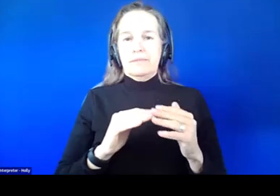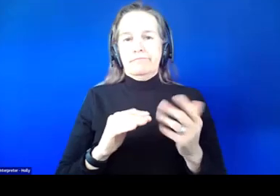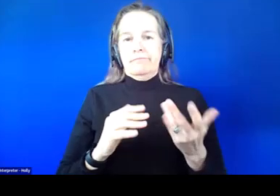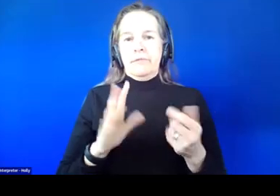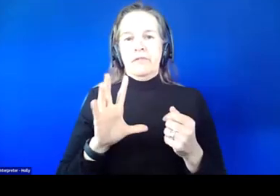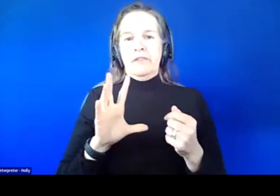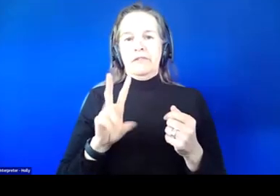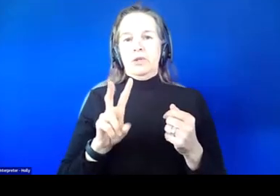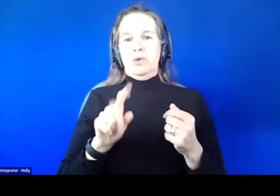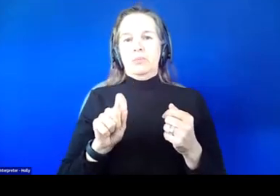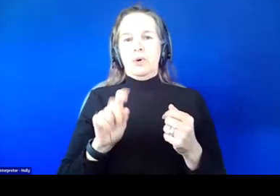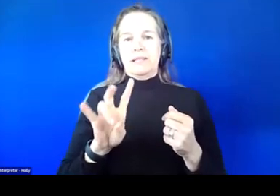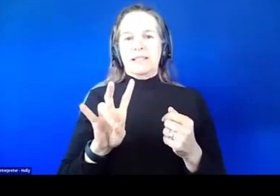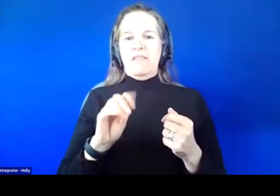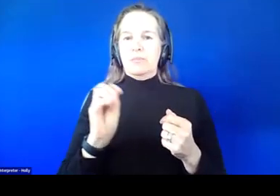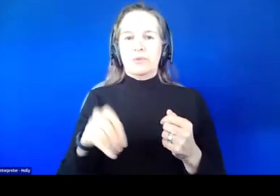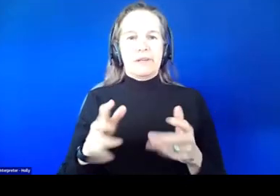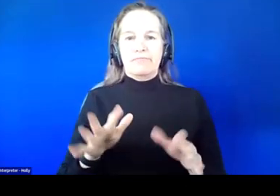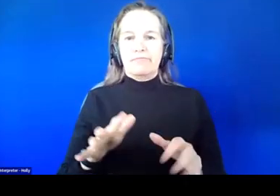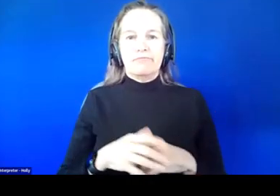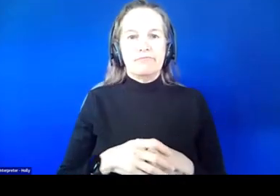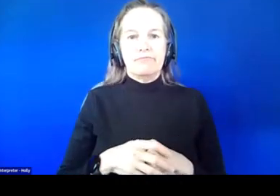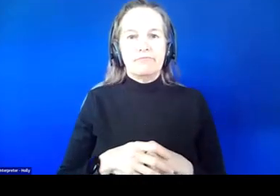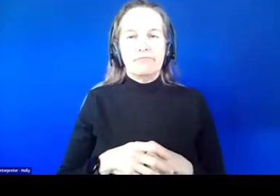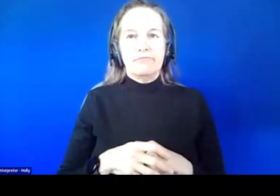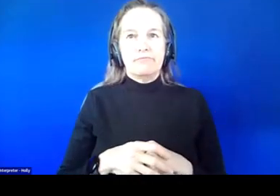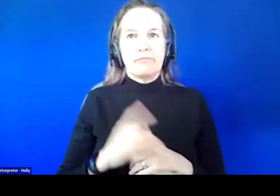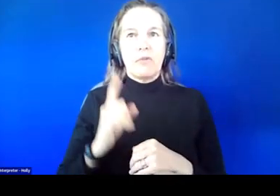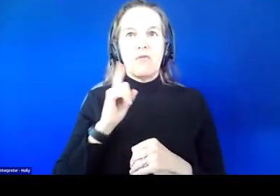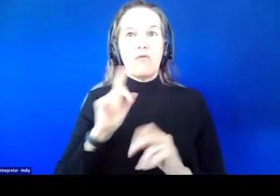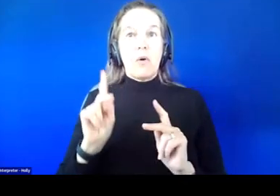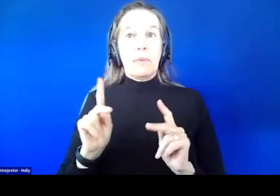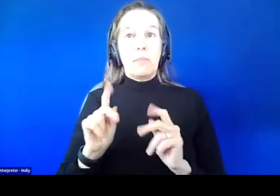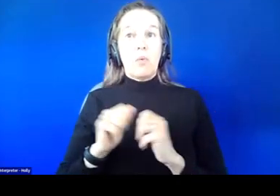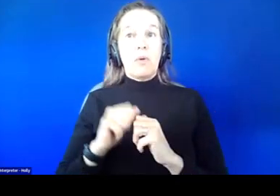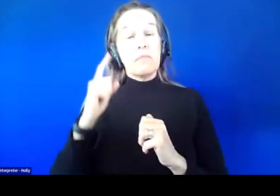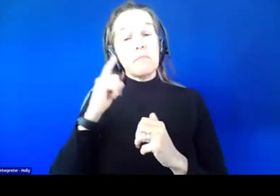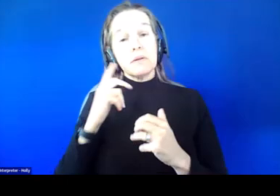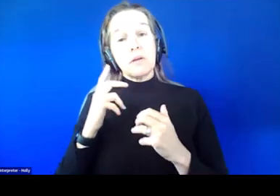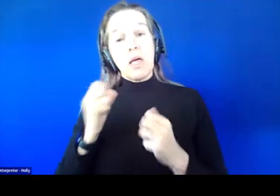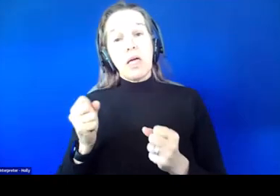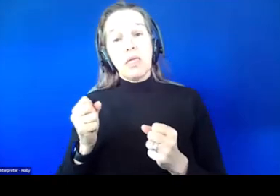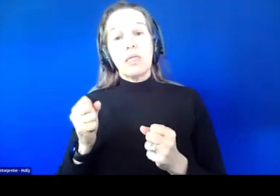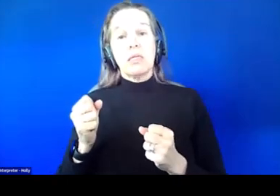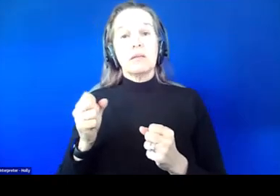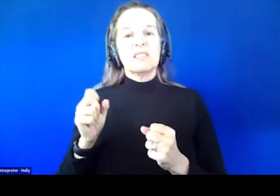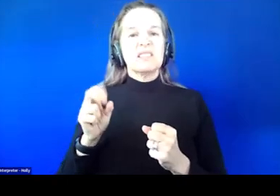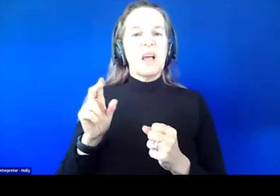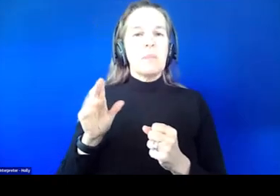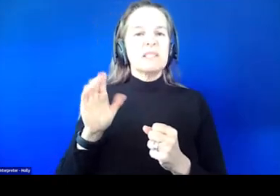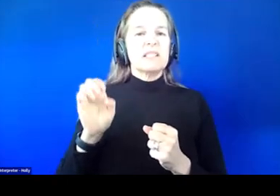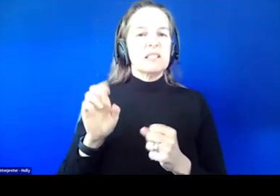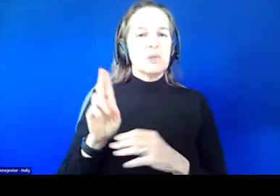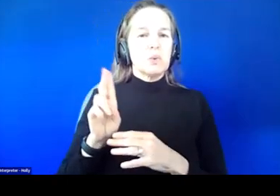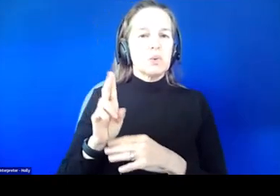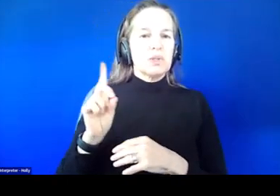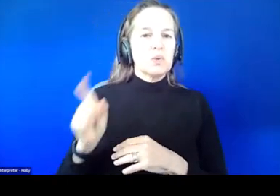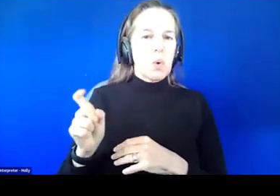.7%. And for people with mental health and substance use disorder, 54.4%.